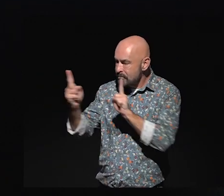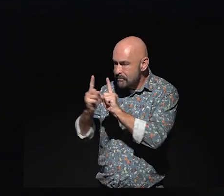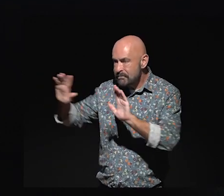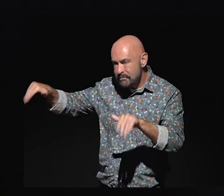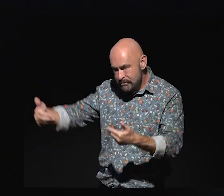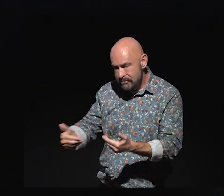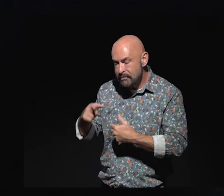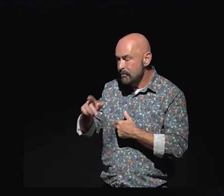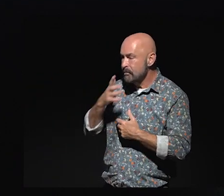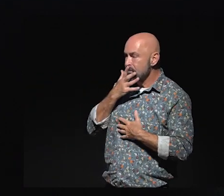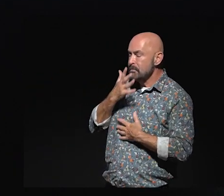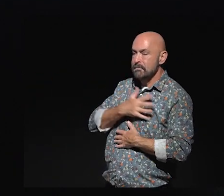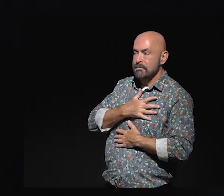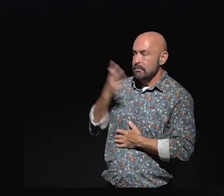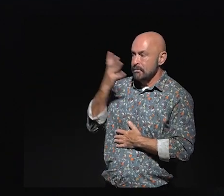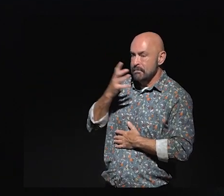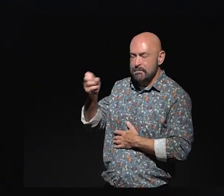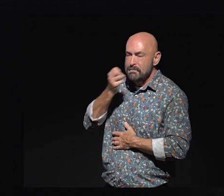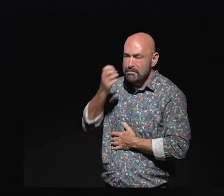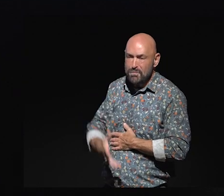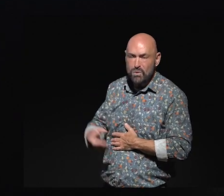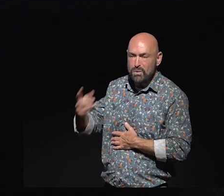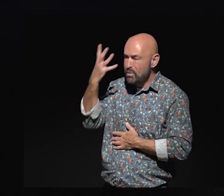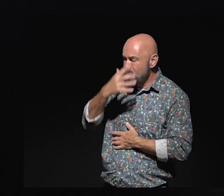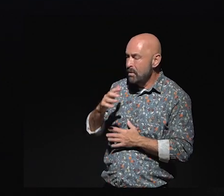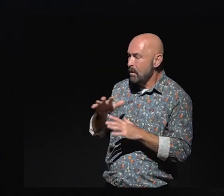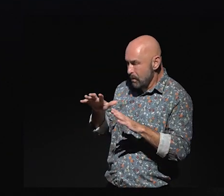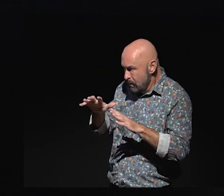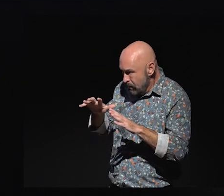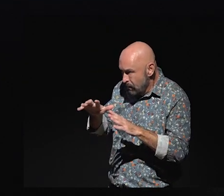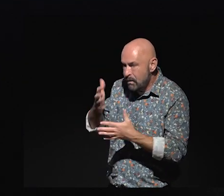he is overcome by her beauty and agrees to paint this portrait